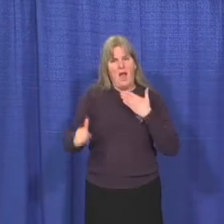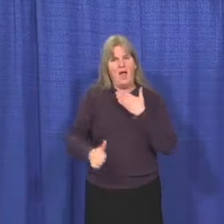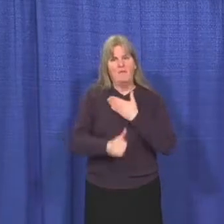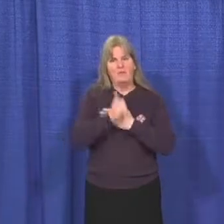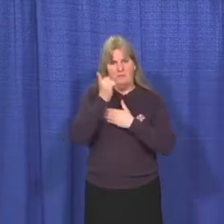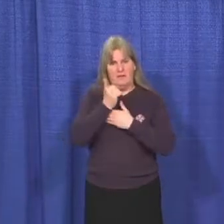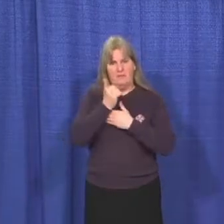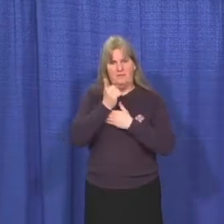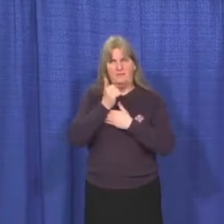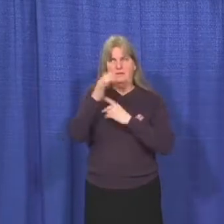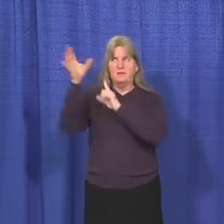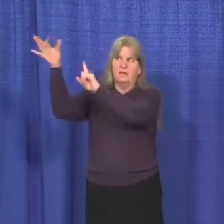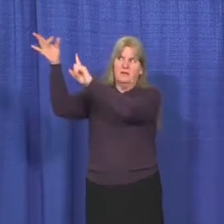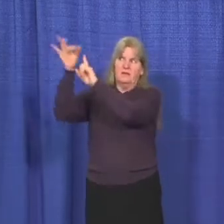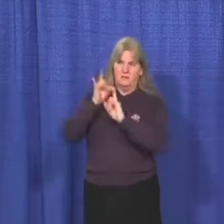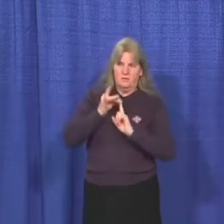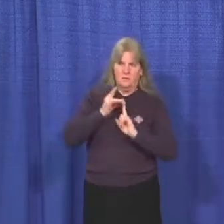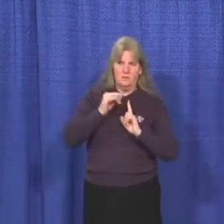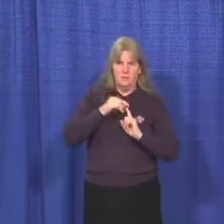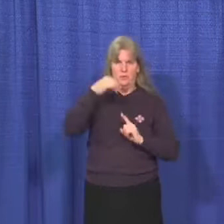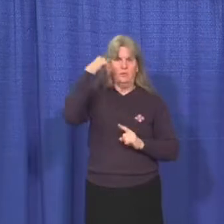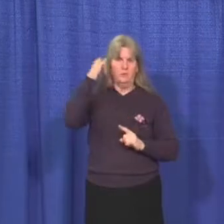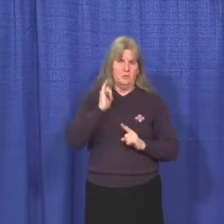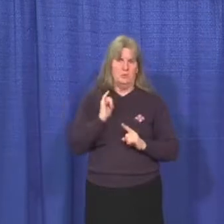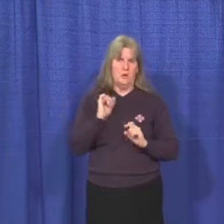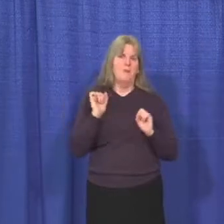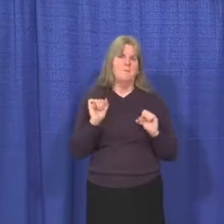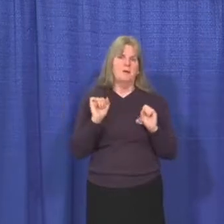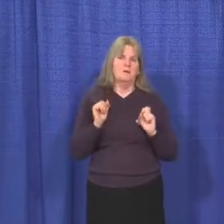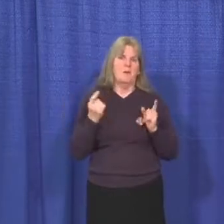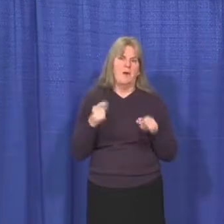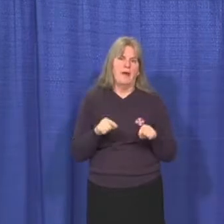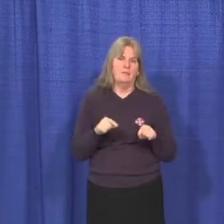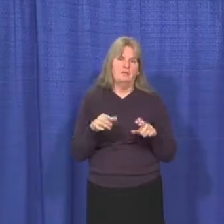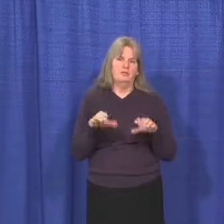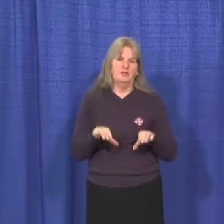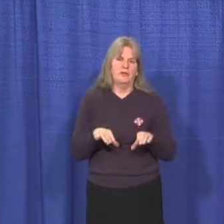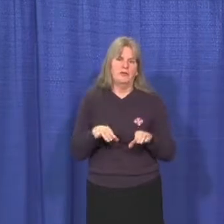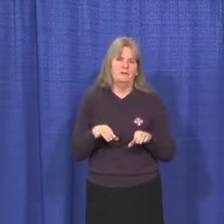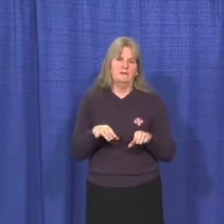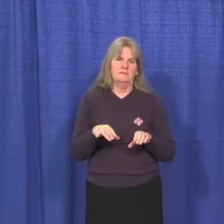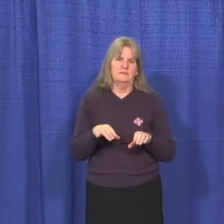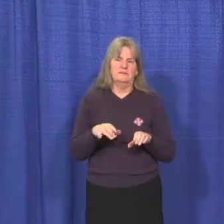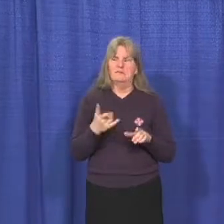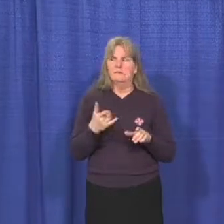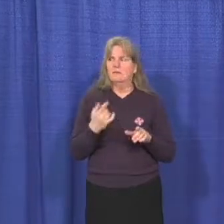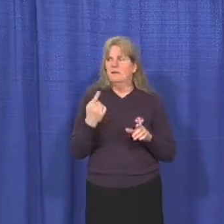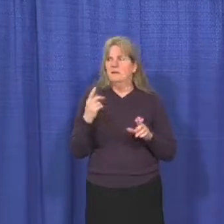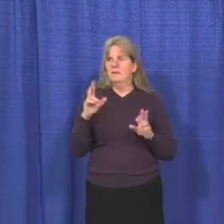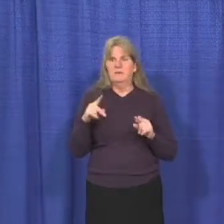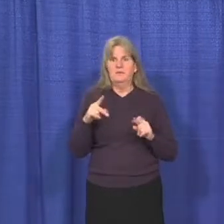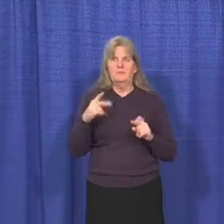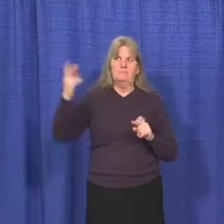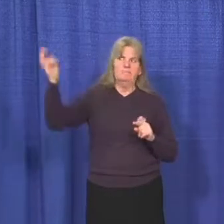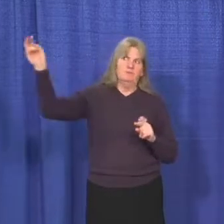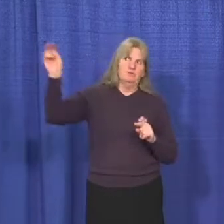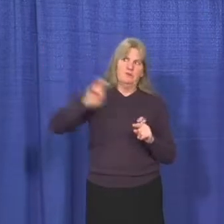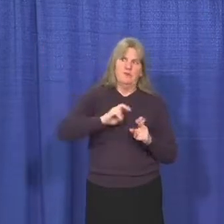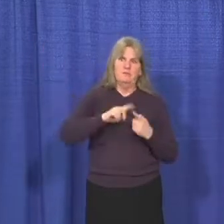have significantly increased which means the chance of someone trampling has gone up